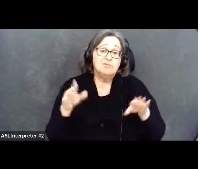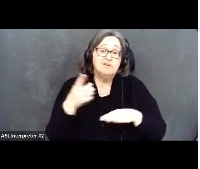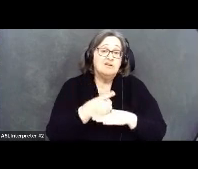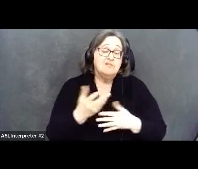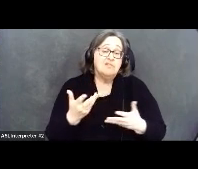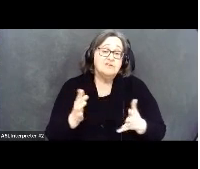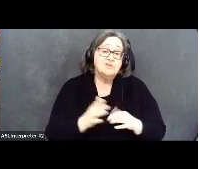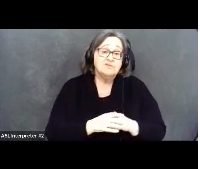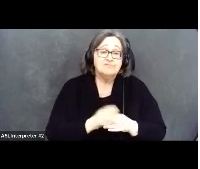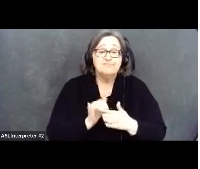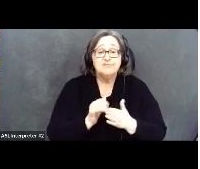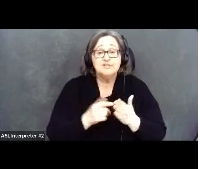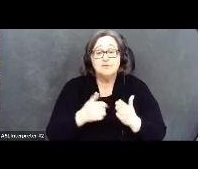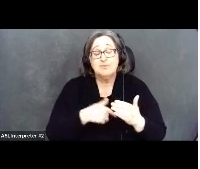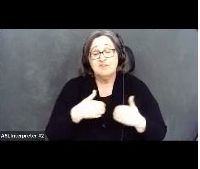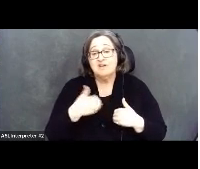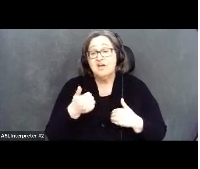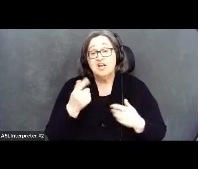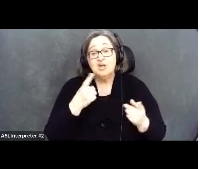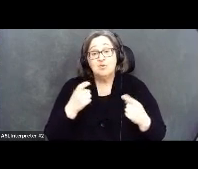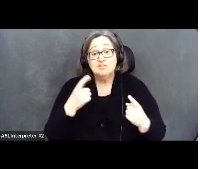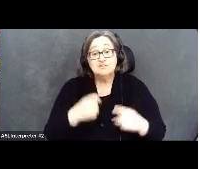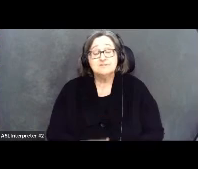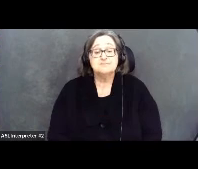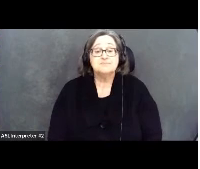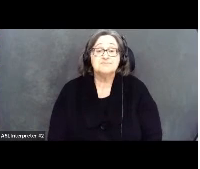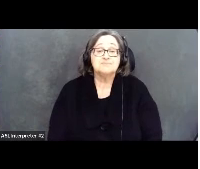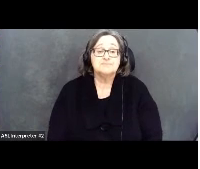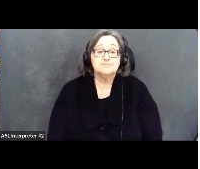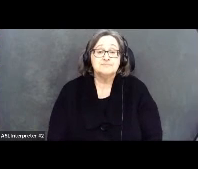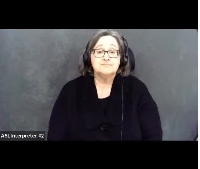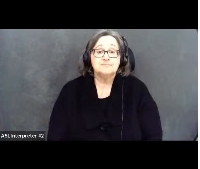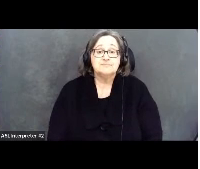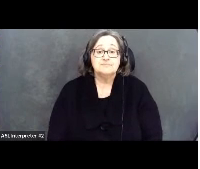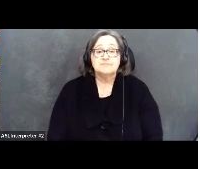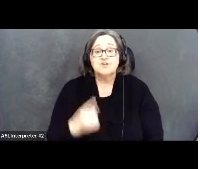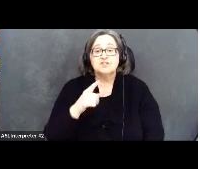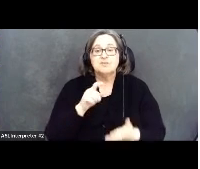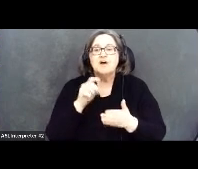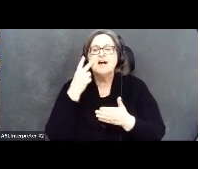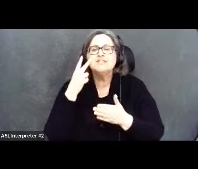That's what we have. Does anybody have any questions? Somebody wrote in the chat about